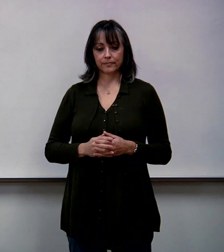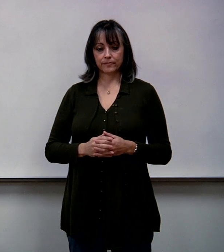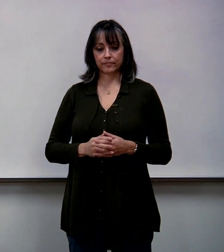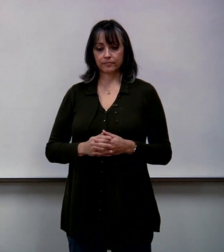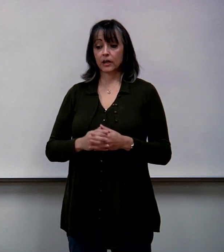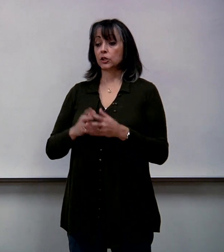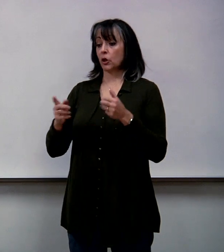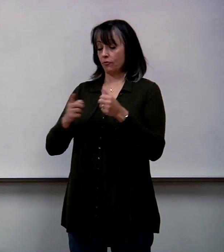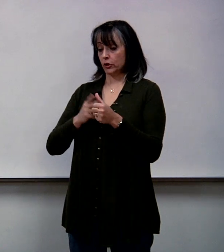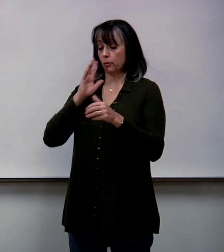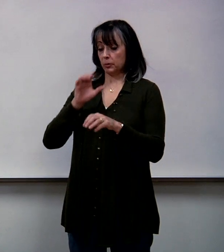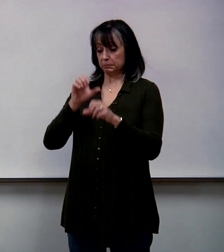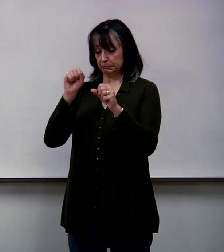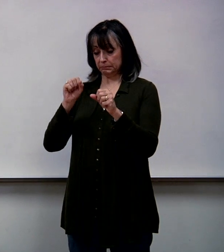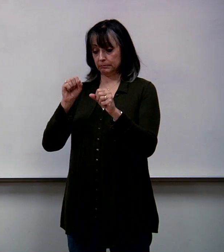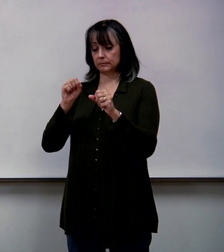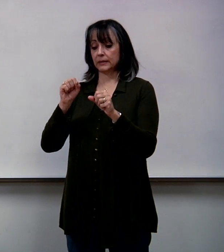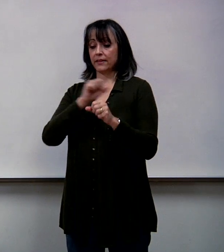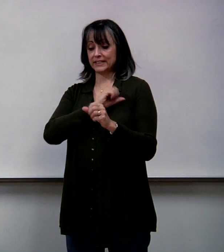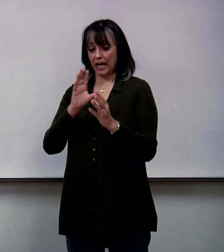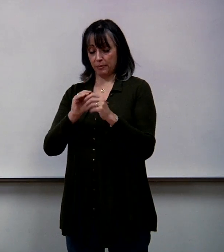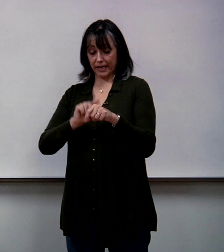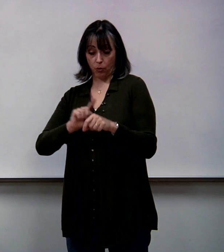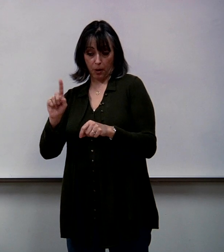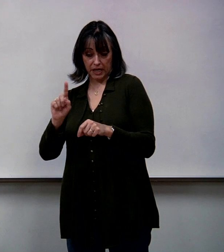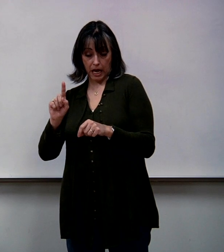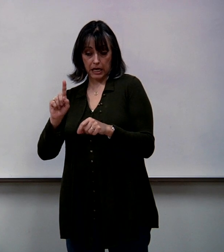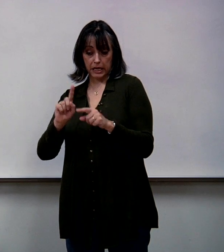Senate meetings are 1 p.m. The announcement will happen